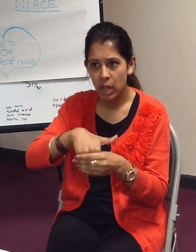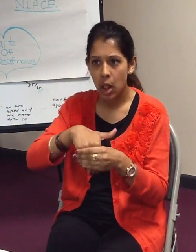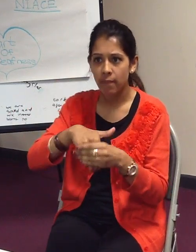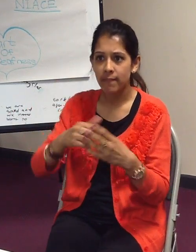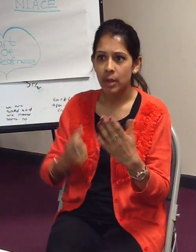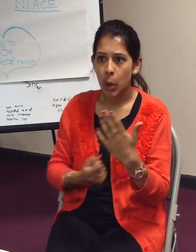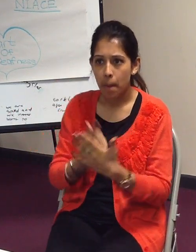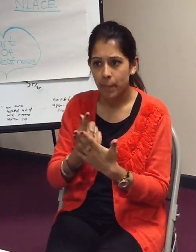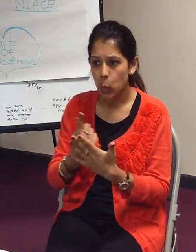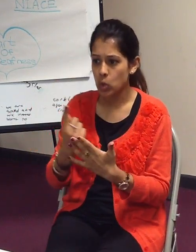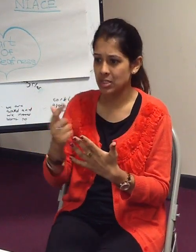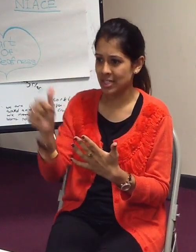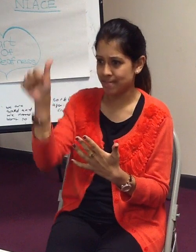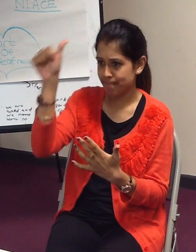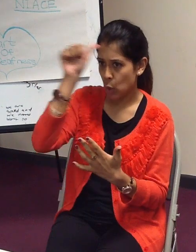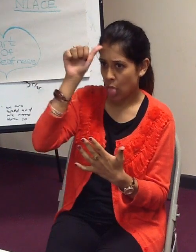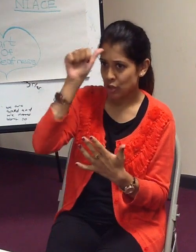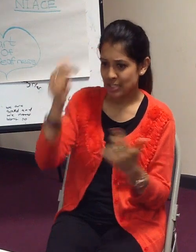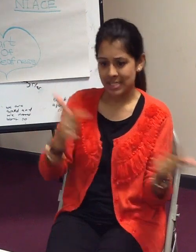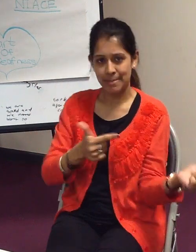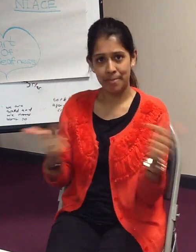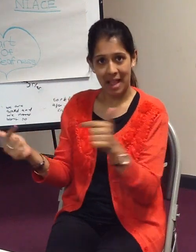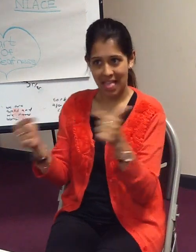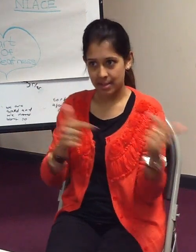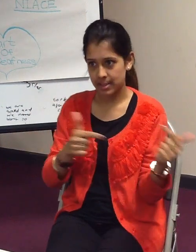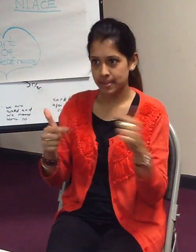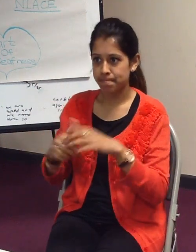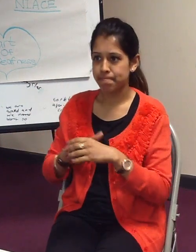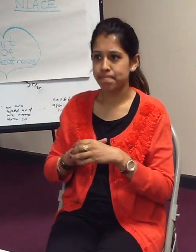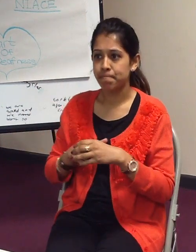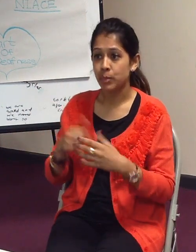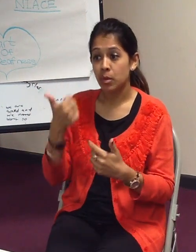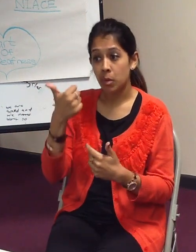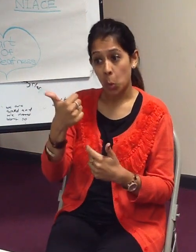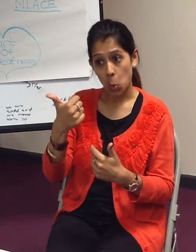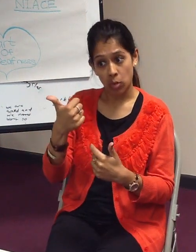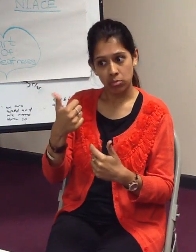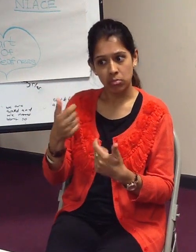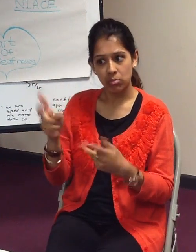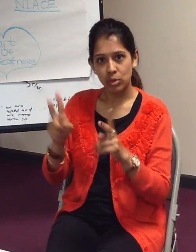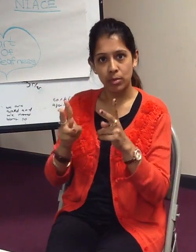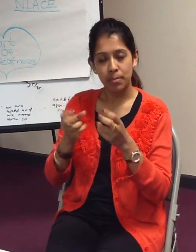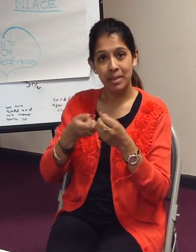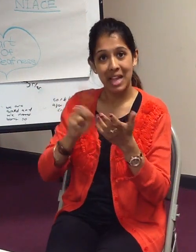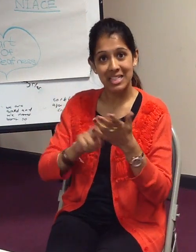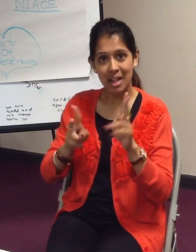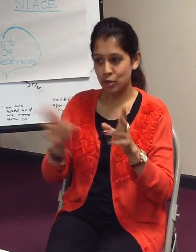I observed that everyone was given the opportunity to contribute their expertise and knowledge during the debates.